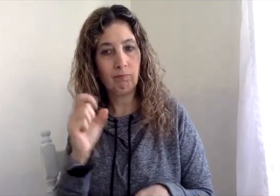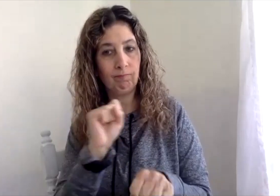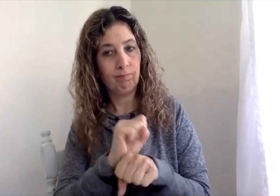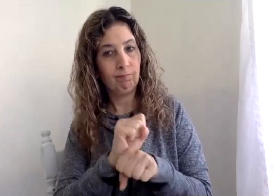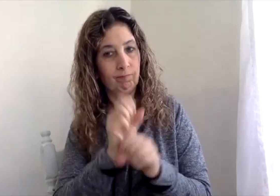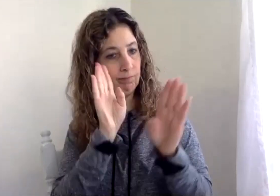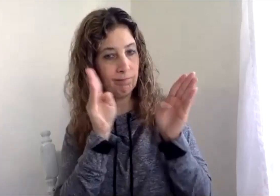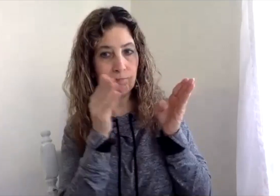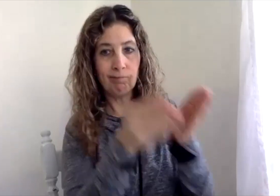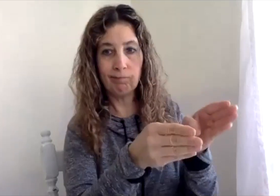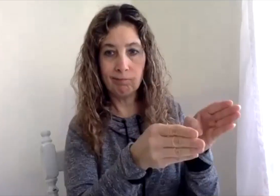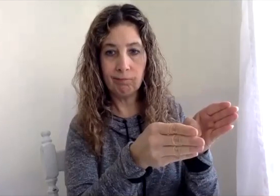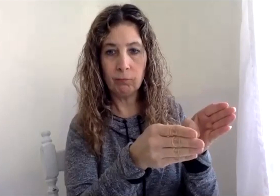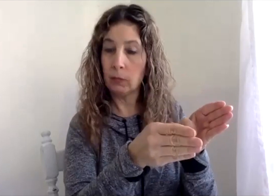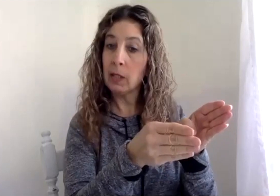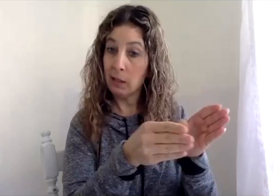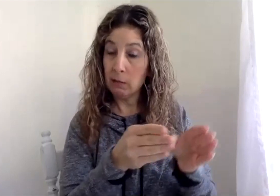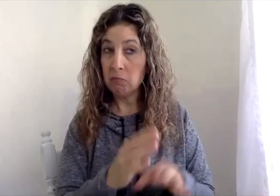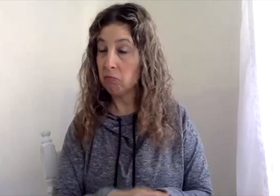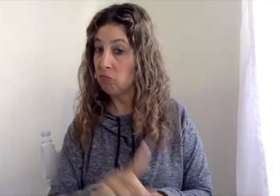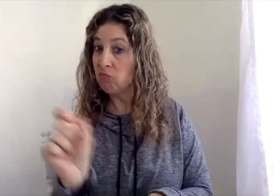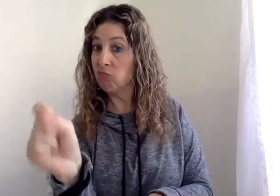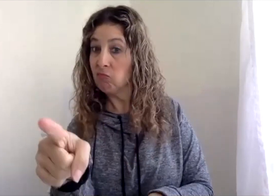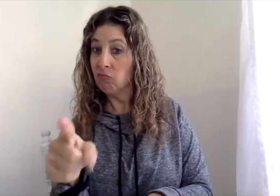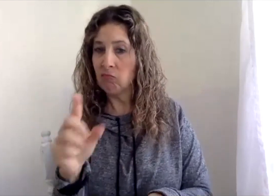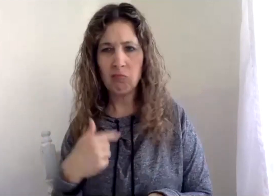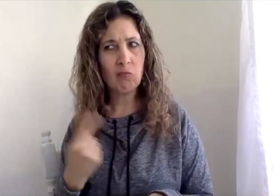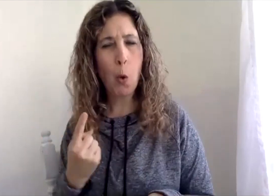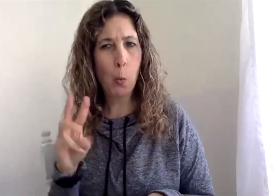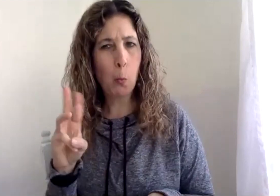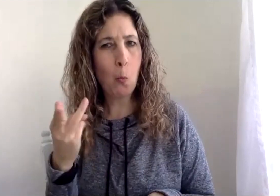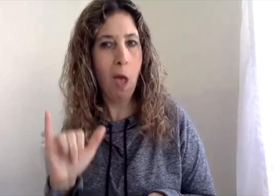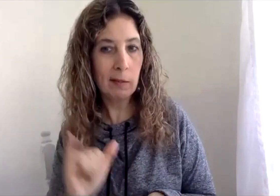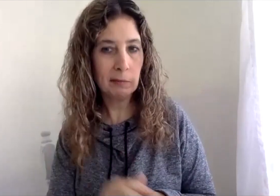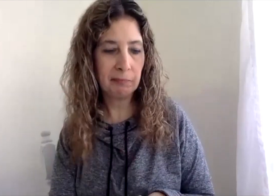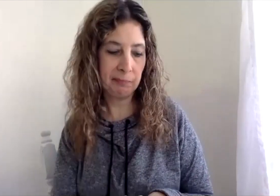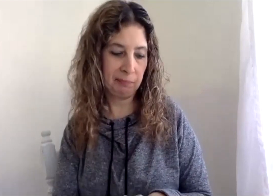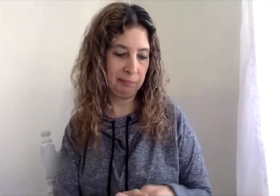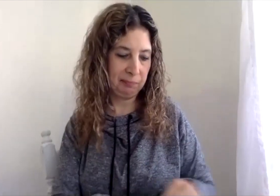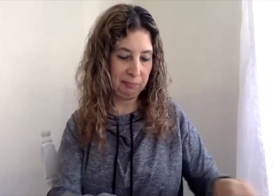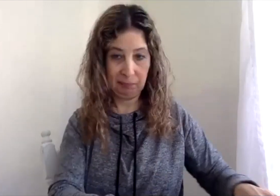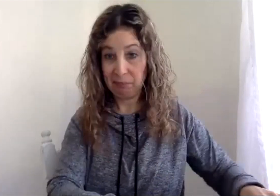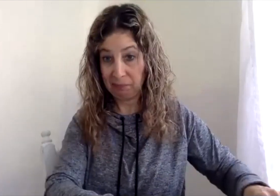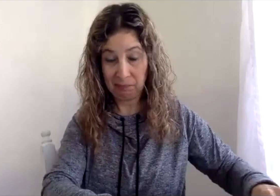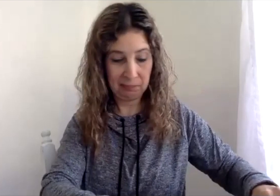We can understand having one job. One of those two jobs, we kind of like to know why